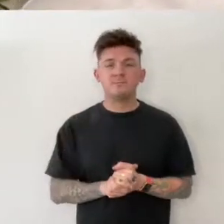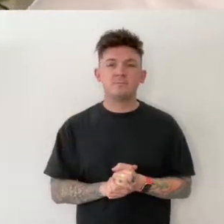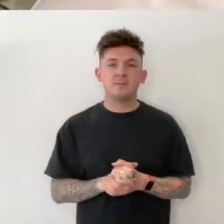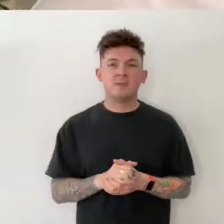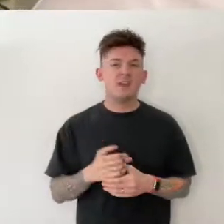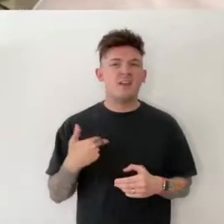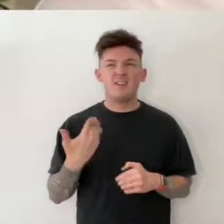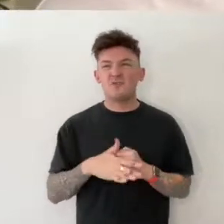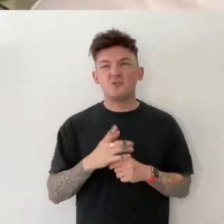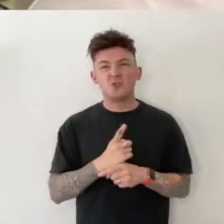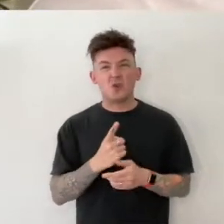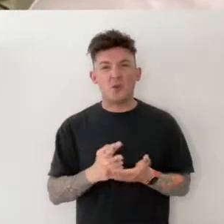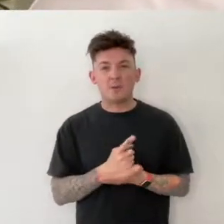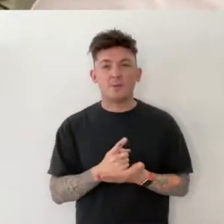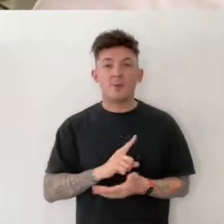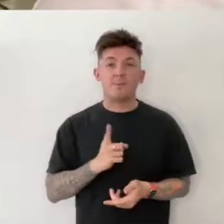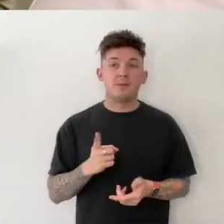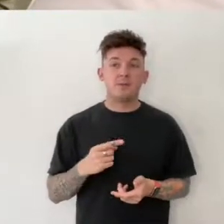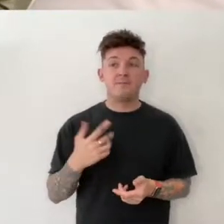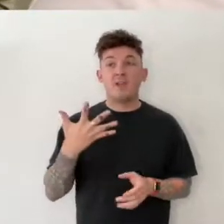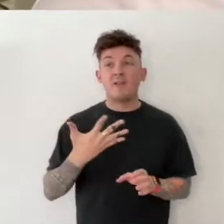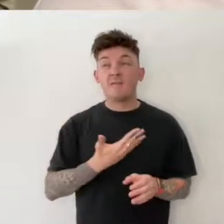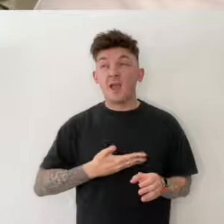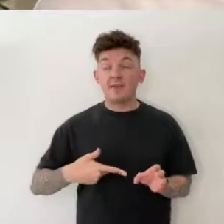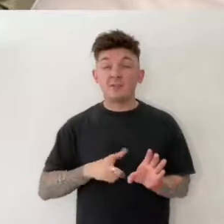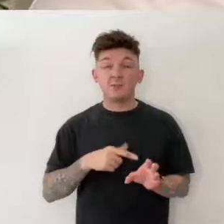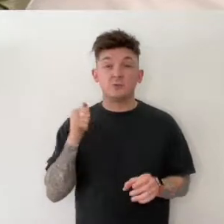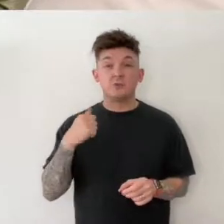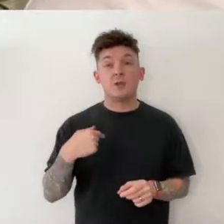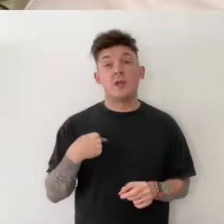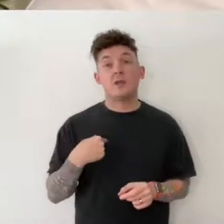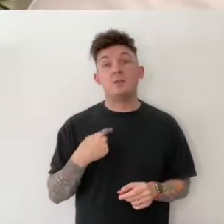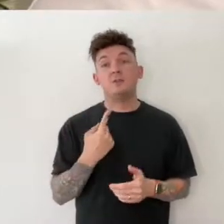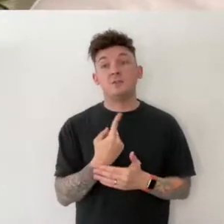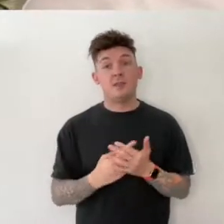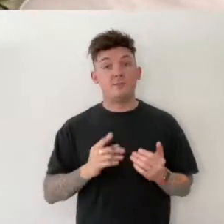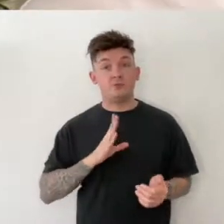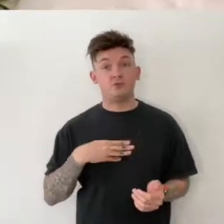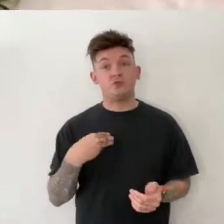very often but five and a half years ago i came out as transgender. today we're going